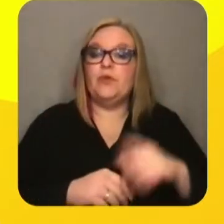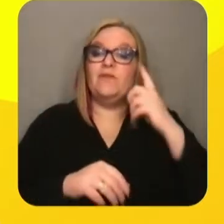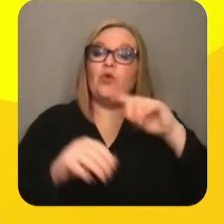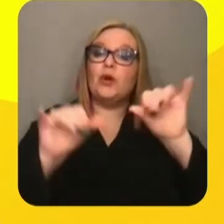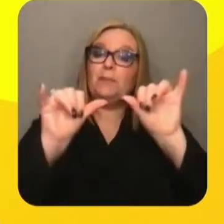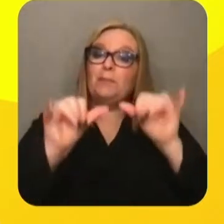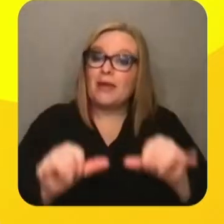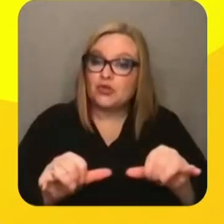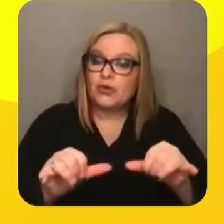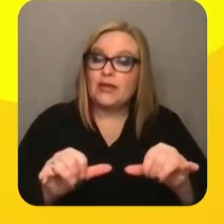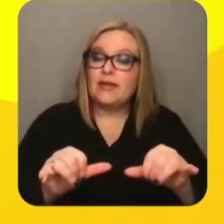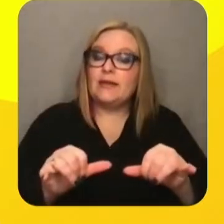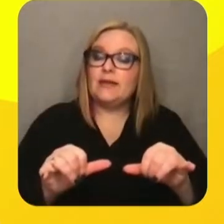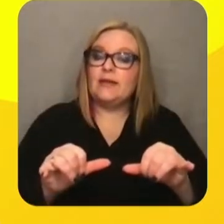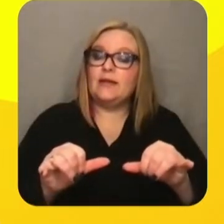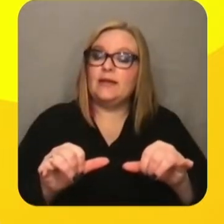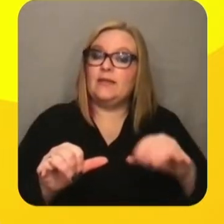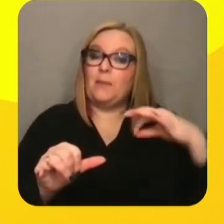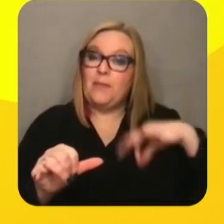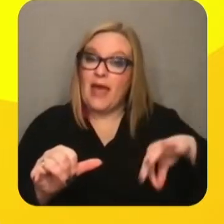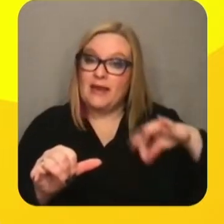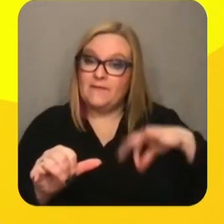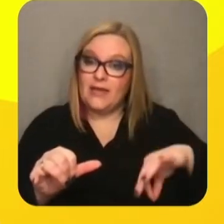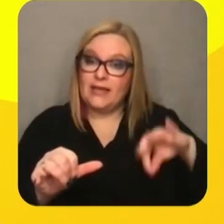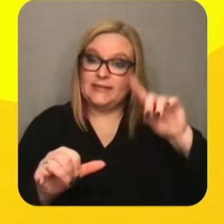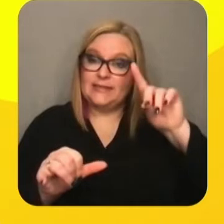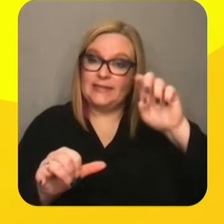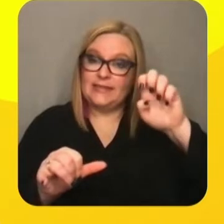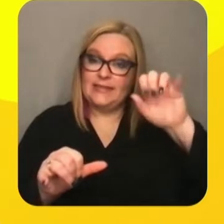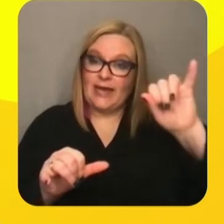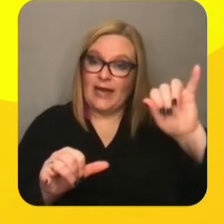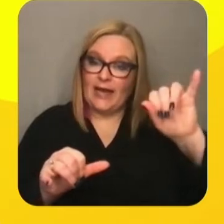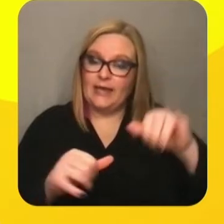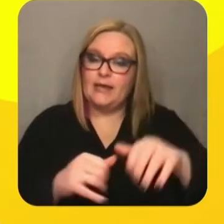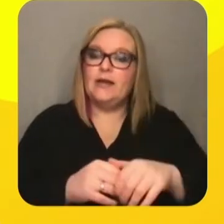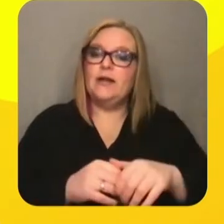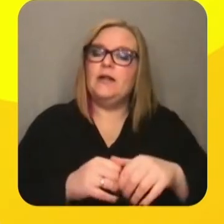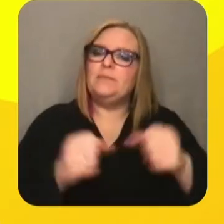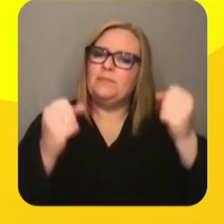the return on investment with DEI, there are plenty of studies that go deep